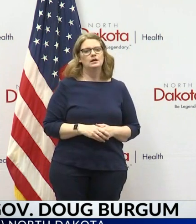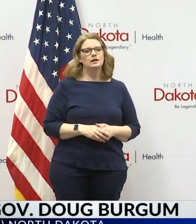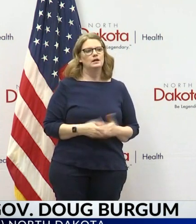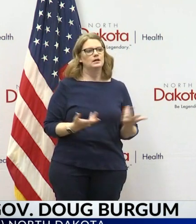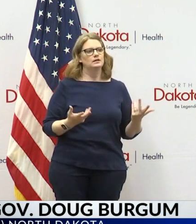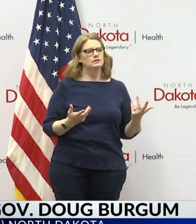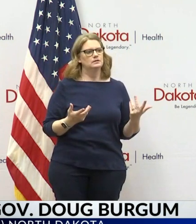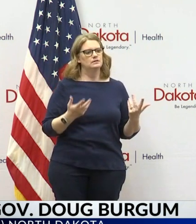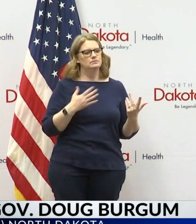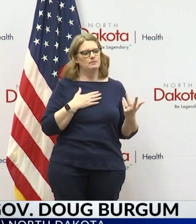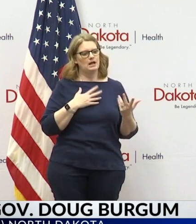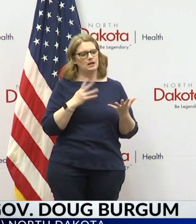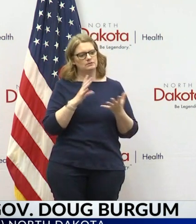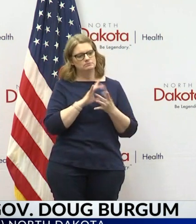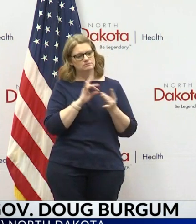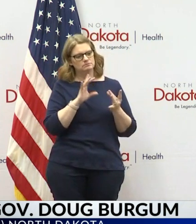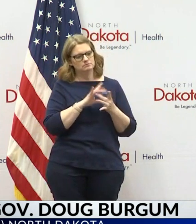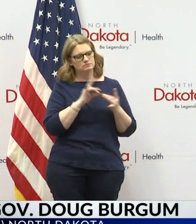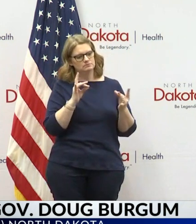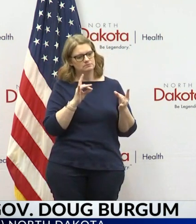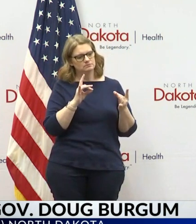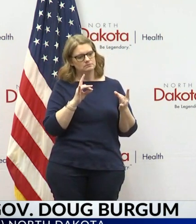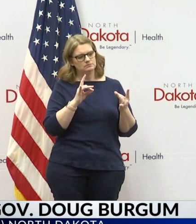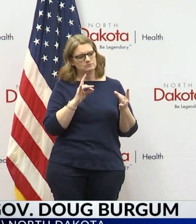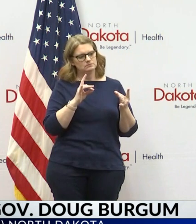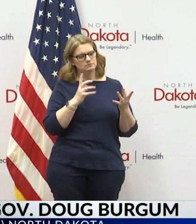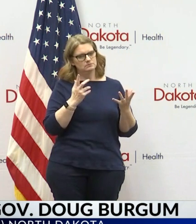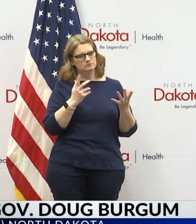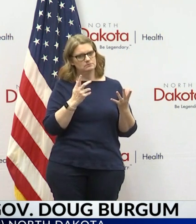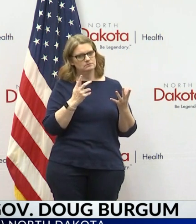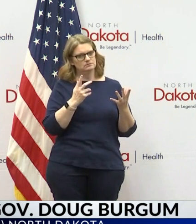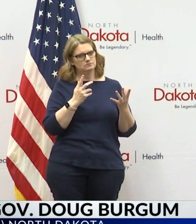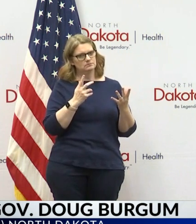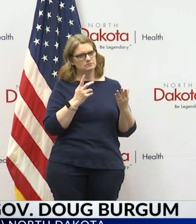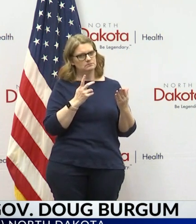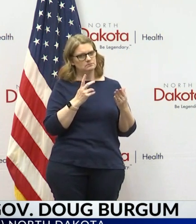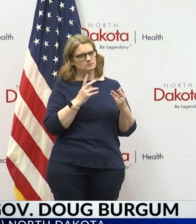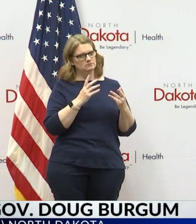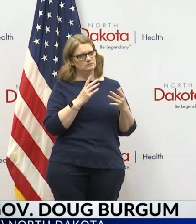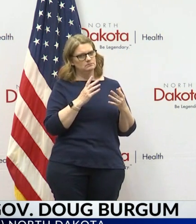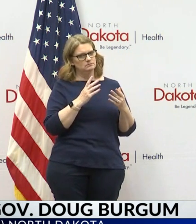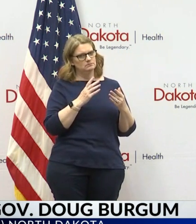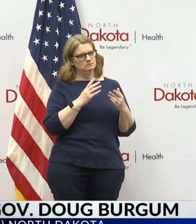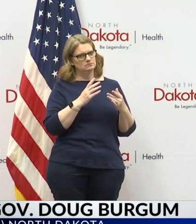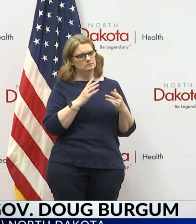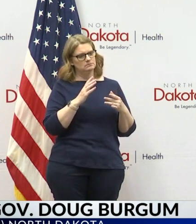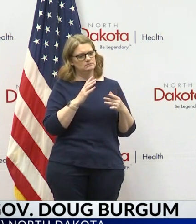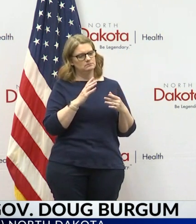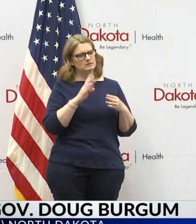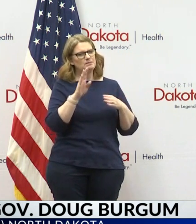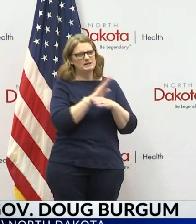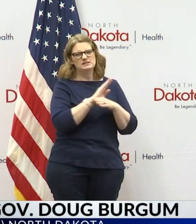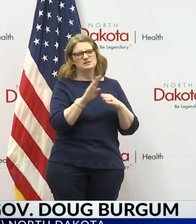UNDER THE VP-3 PLAN SO STAY TUNED FOR GATED AND PHASED REOPENING FOR THAT, AND MY REMARKS RELATIVE TO THE GREEN